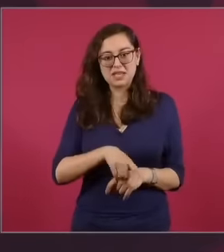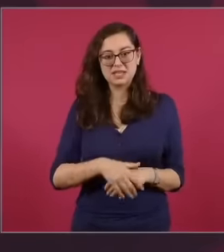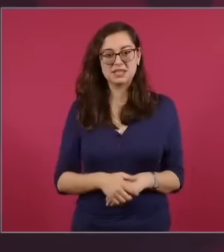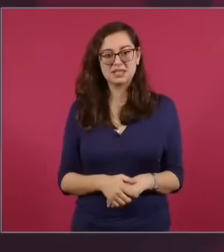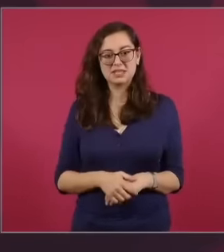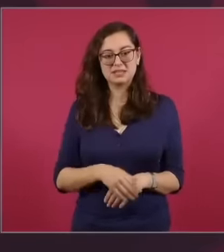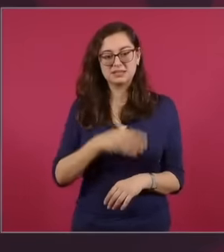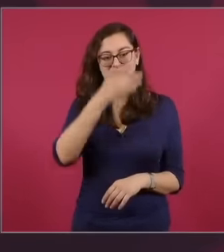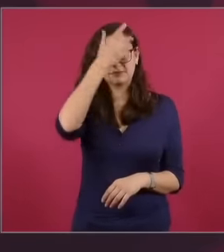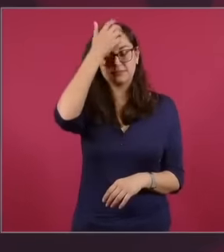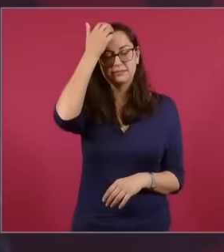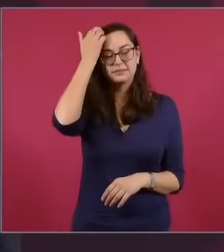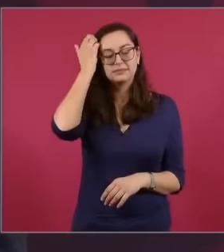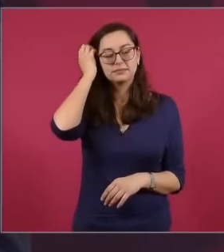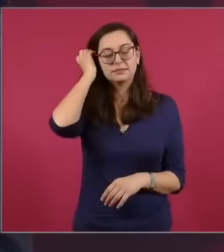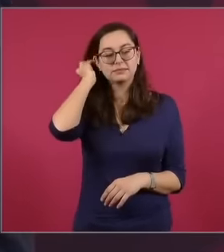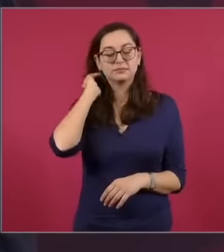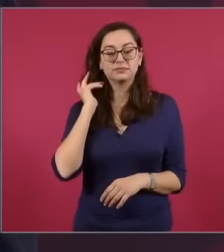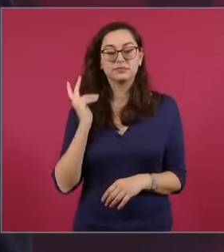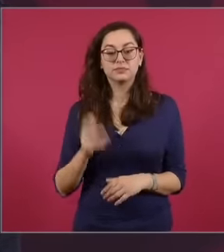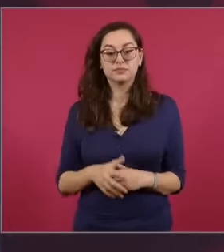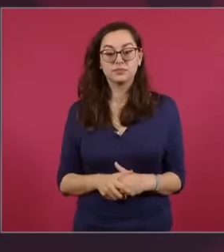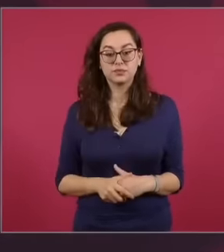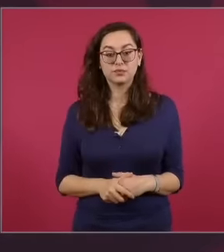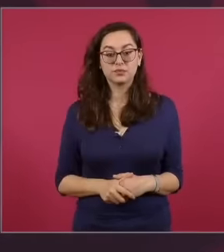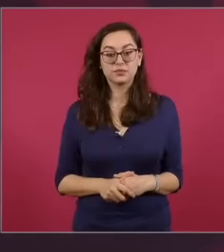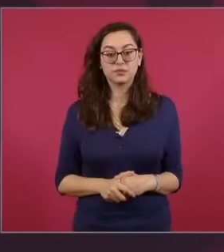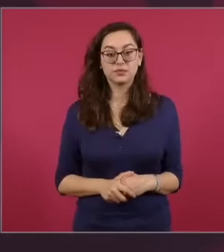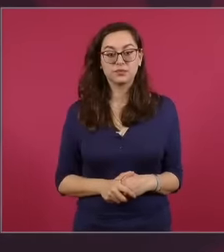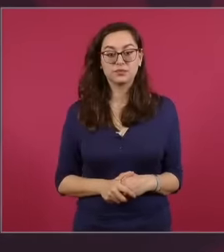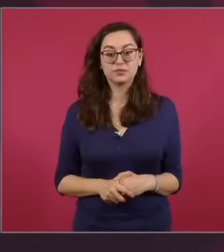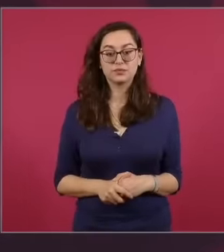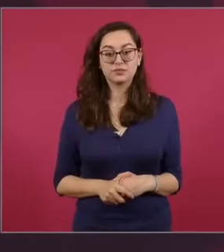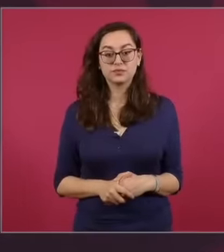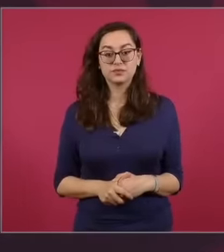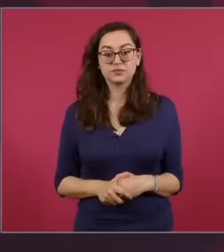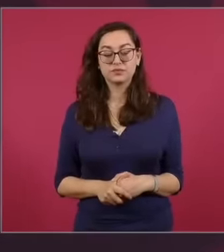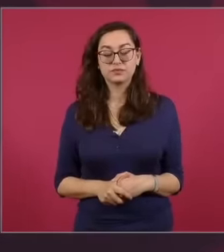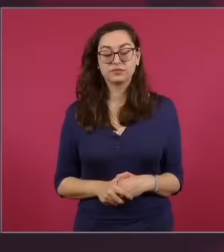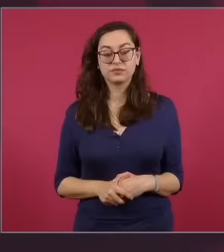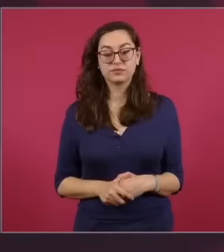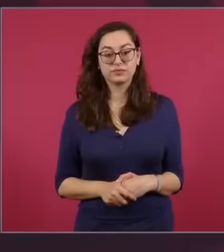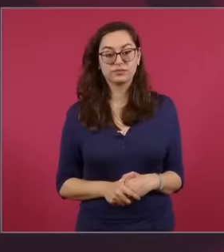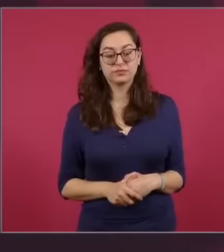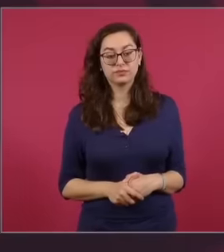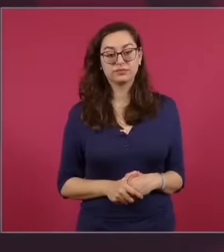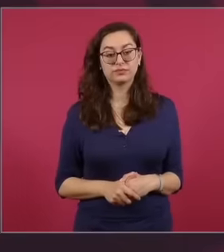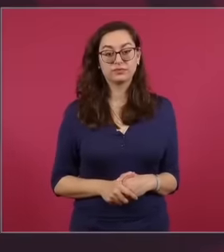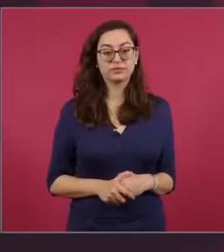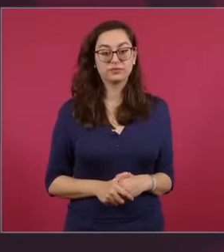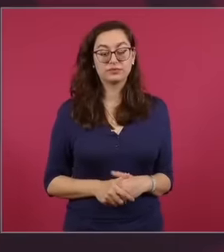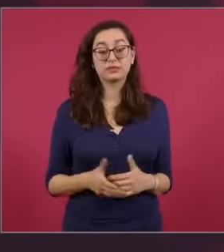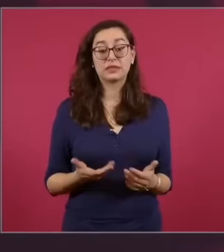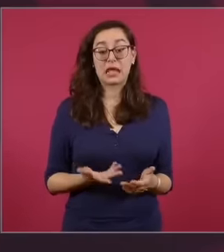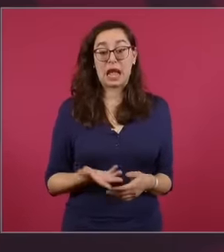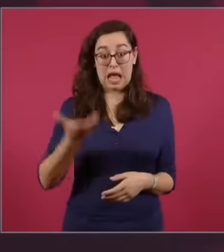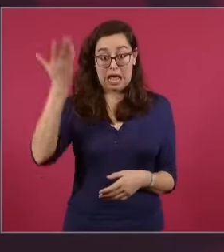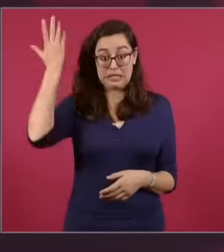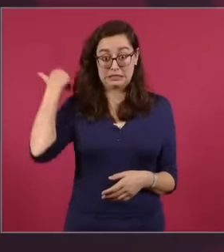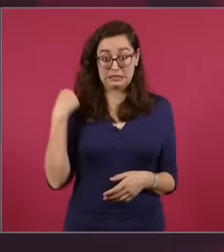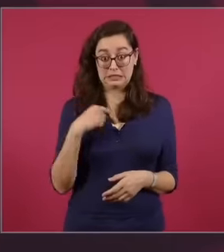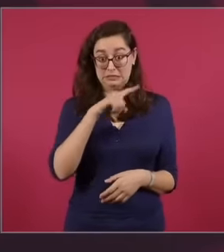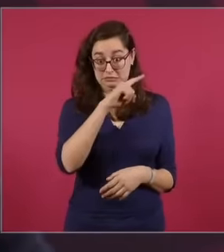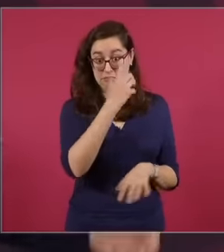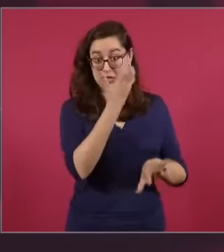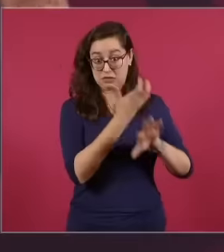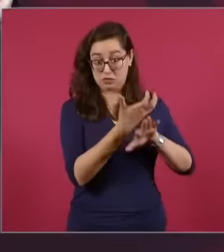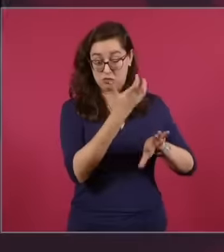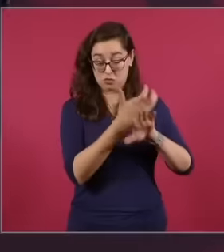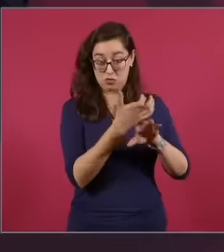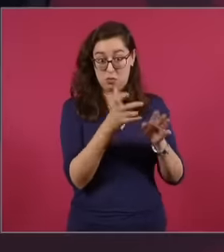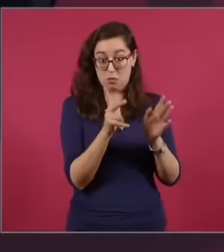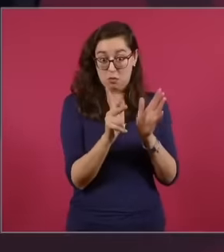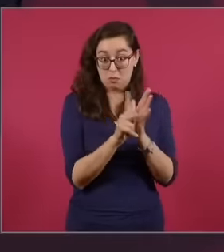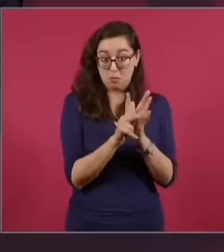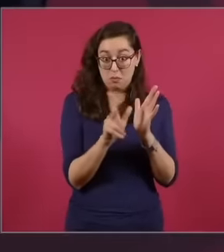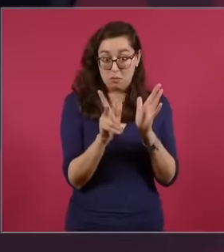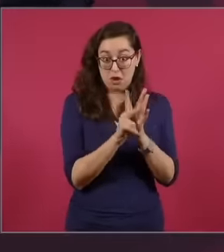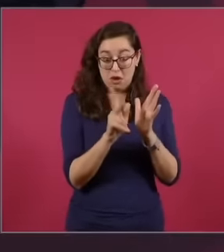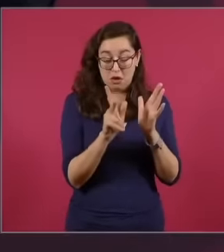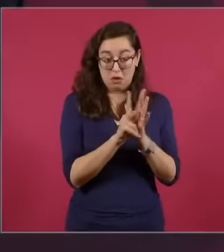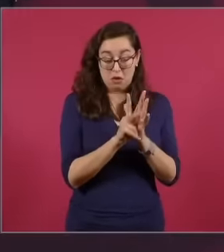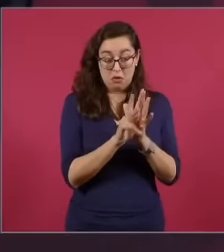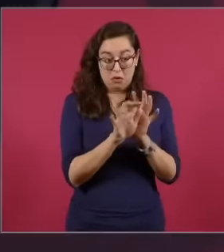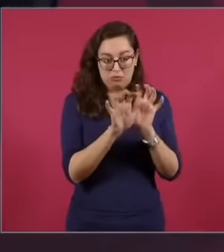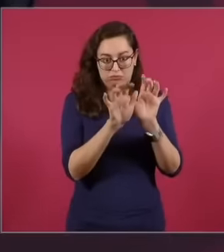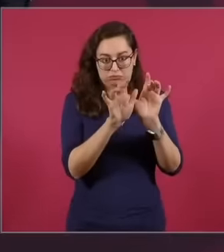article Washington post New York that neither people didn't even know about it